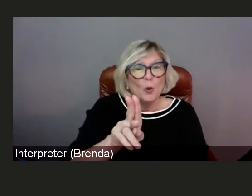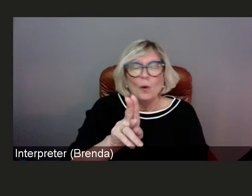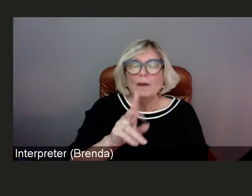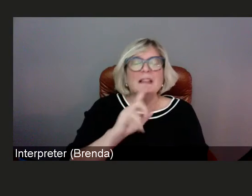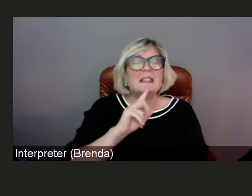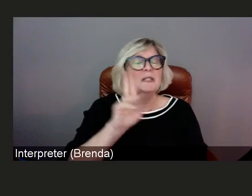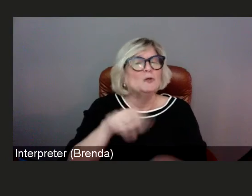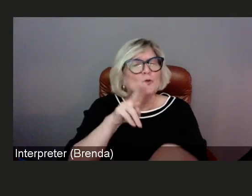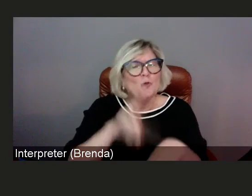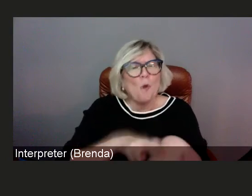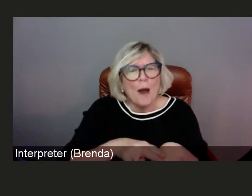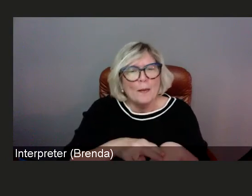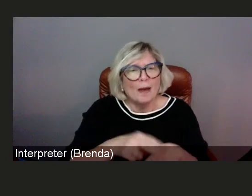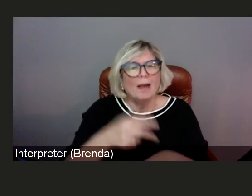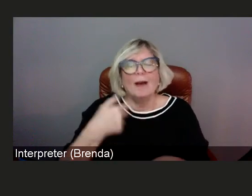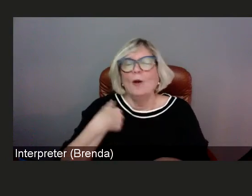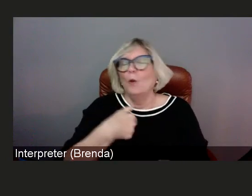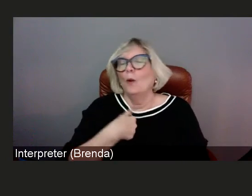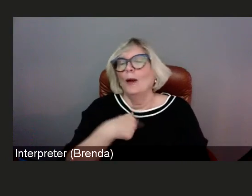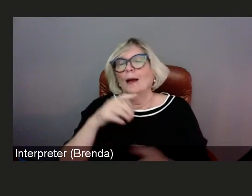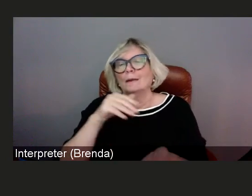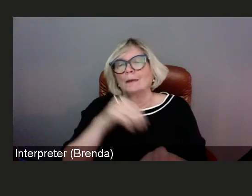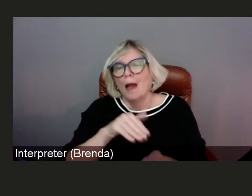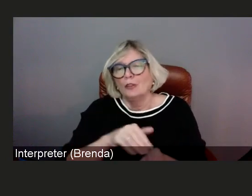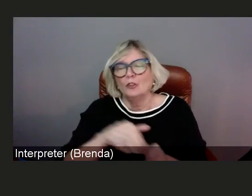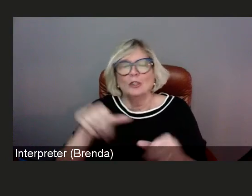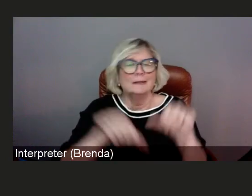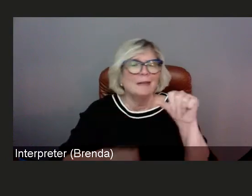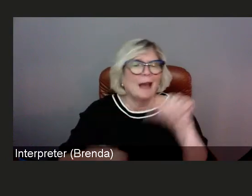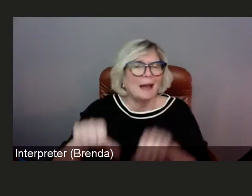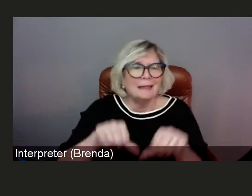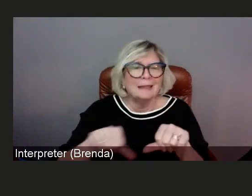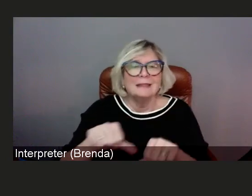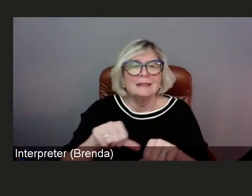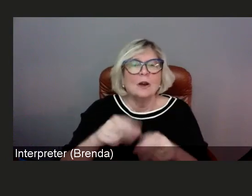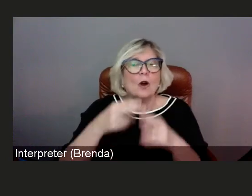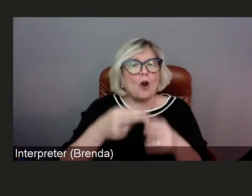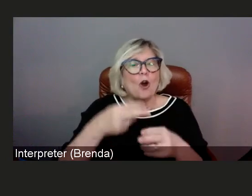doctors, clinicians, scientists call this change a mutation.